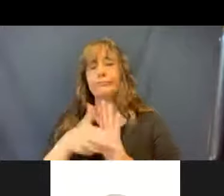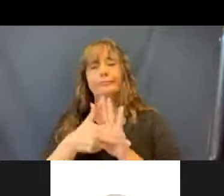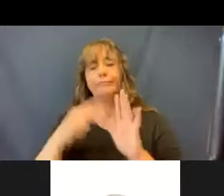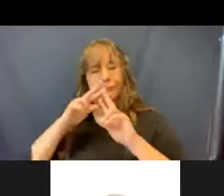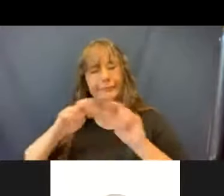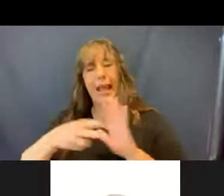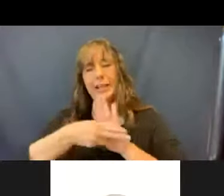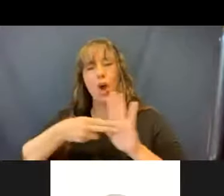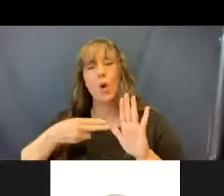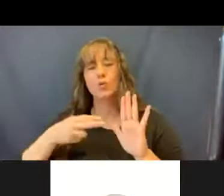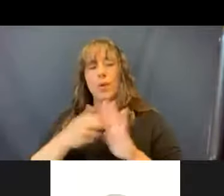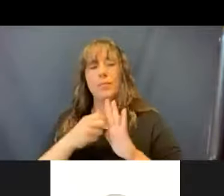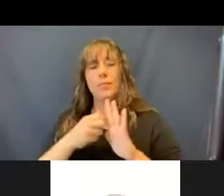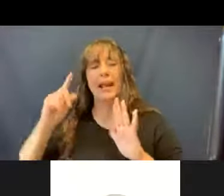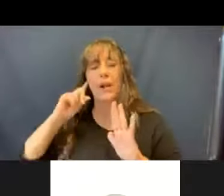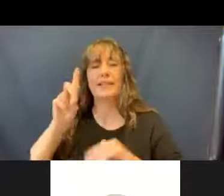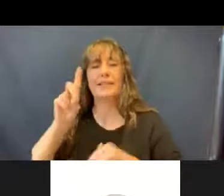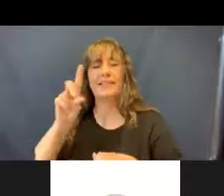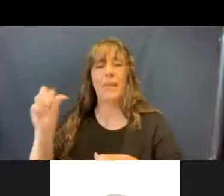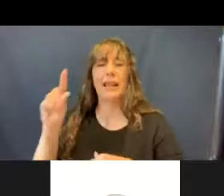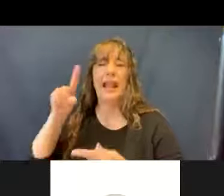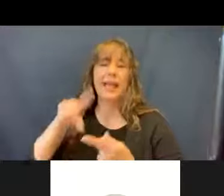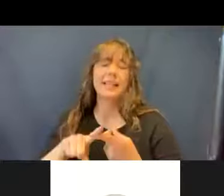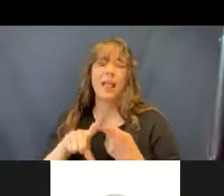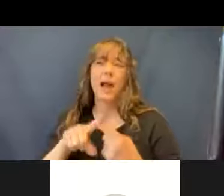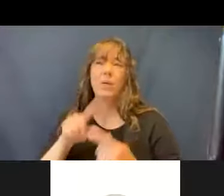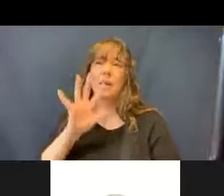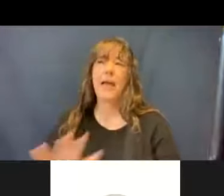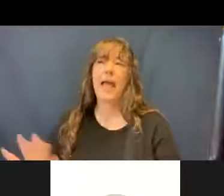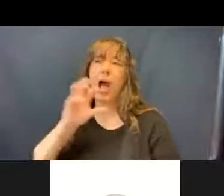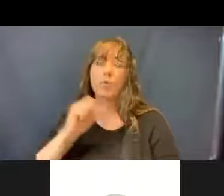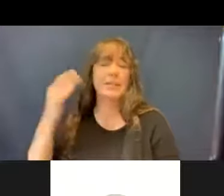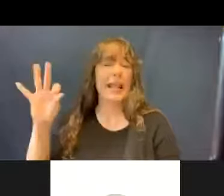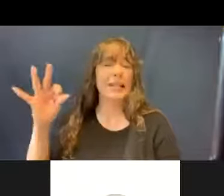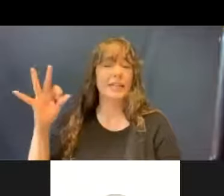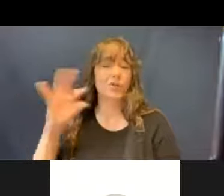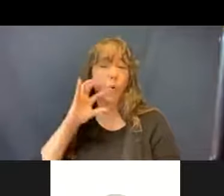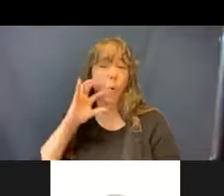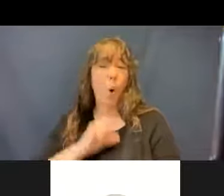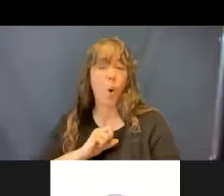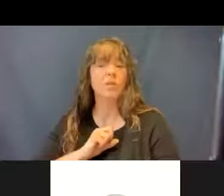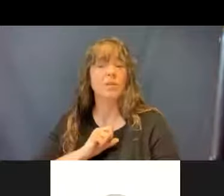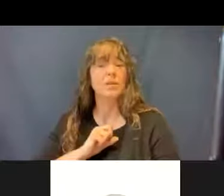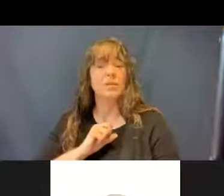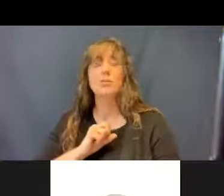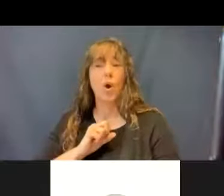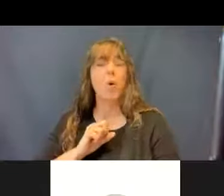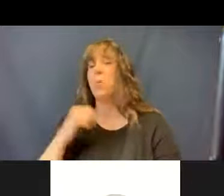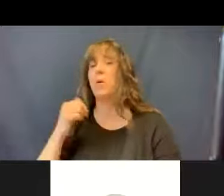until I was about 19 years old. So I was kind of side passed all throughout my younger ages